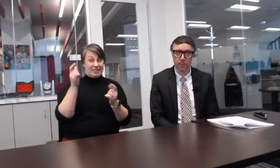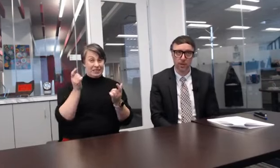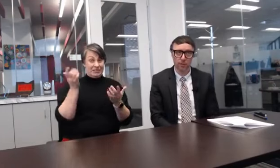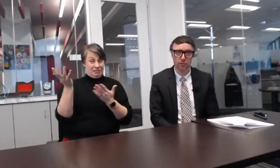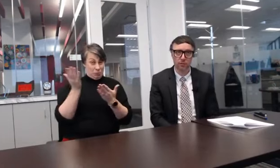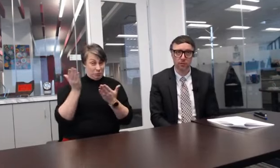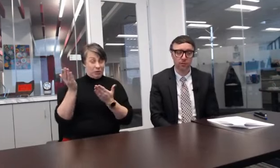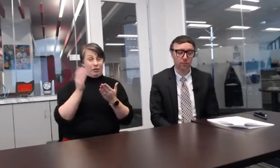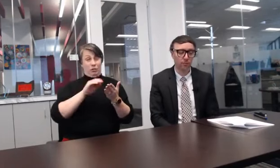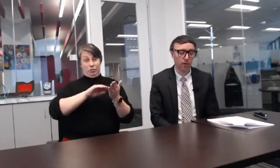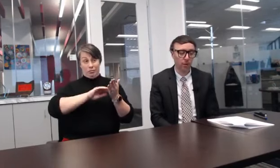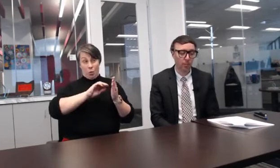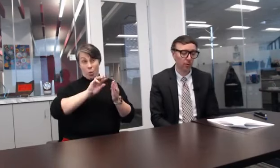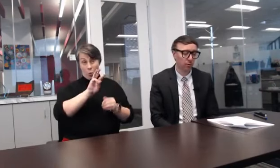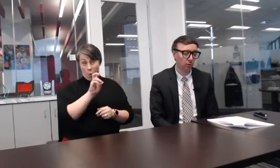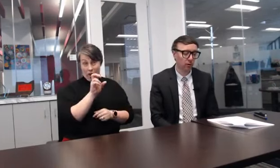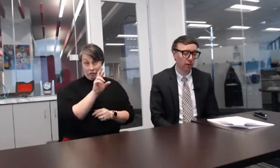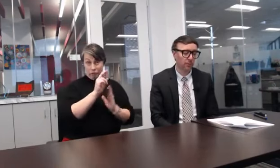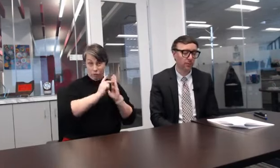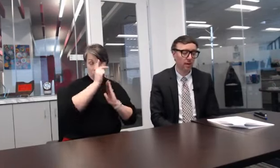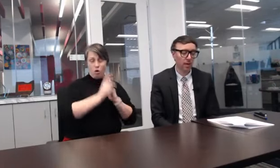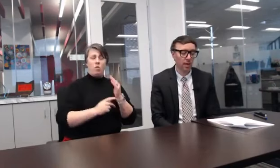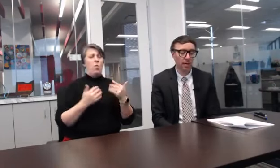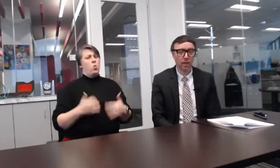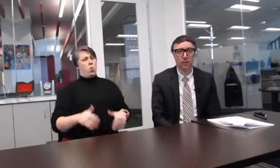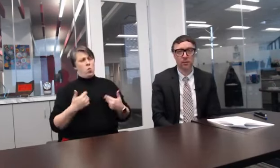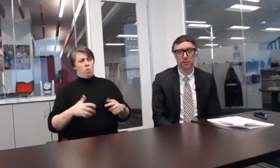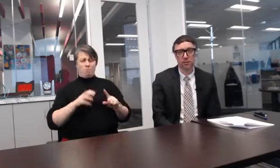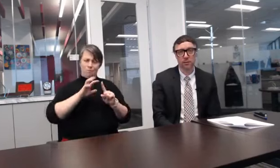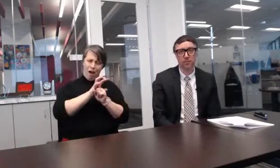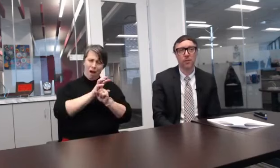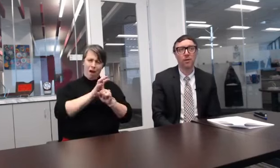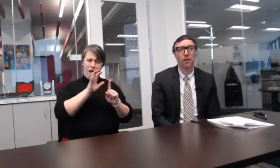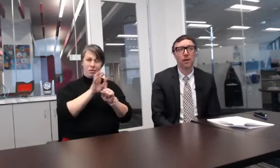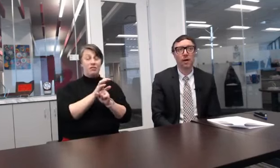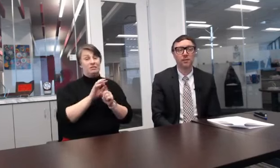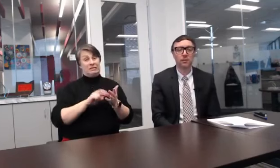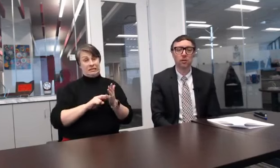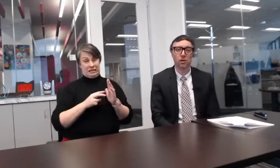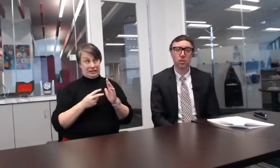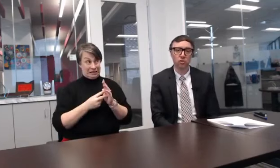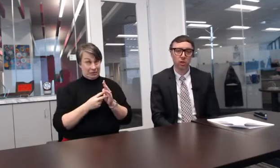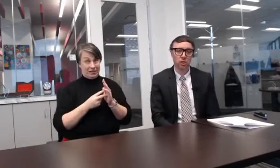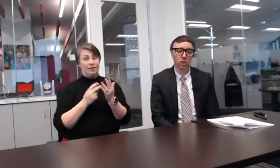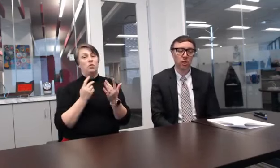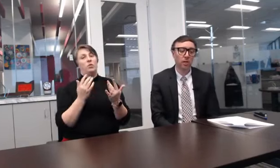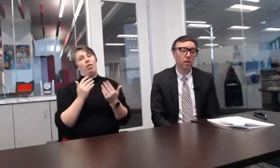Again they're a very popular program and this is some, as it's currently structured